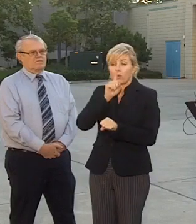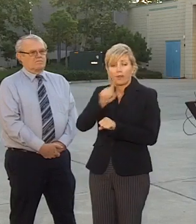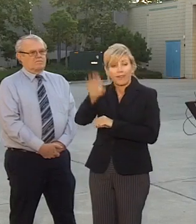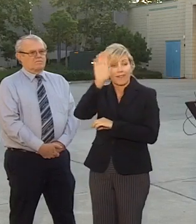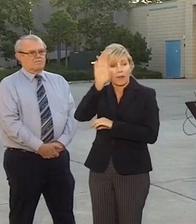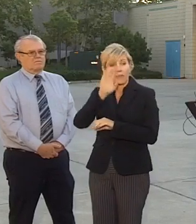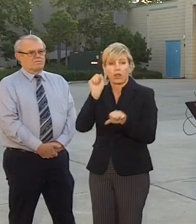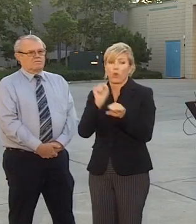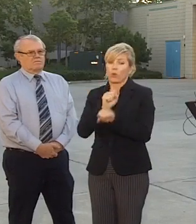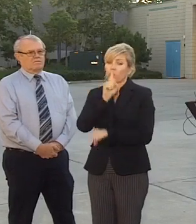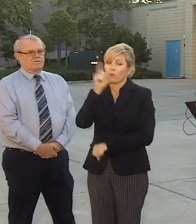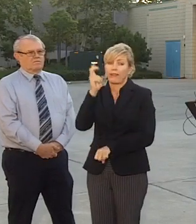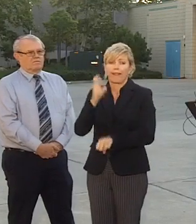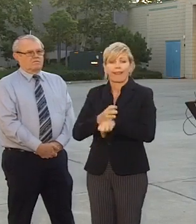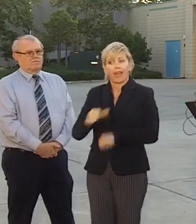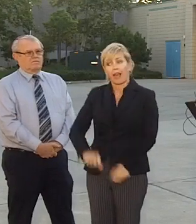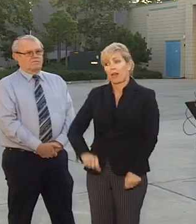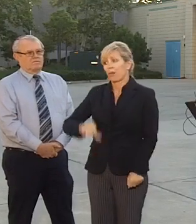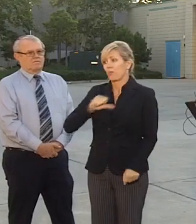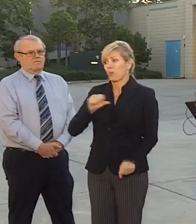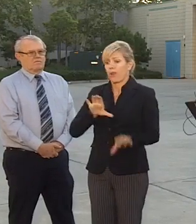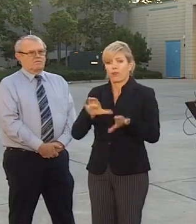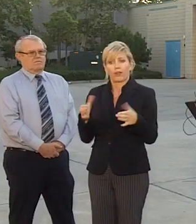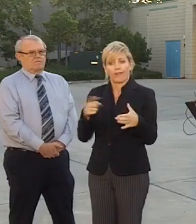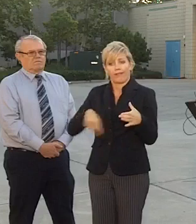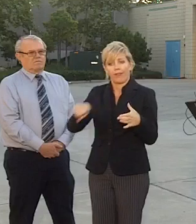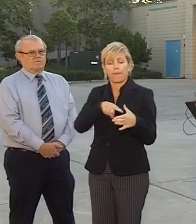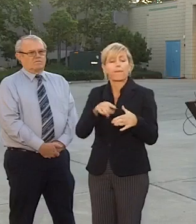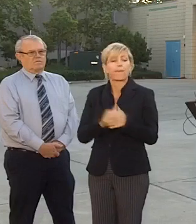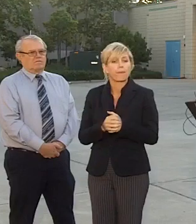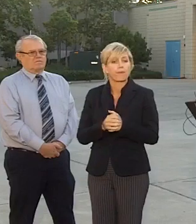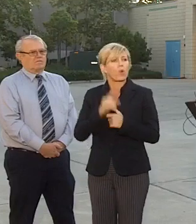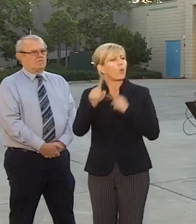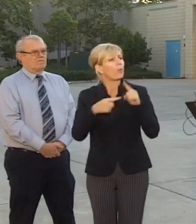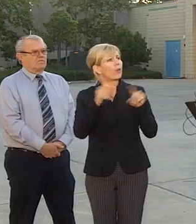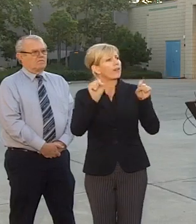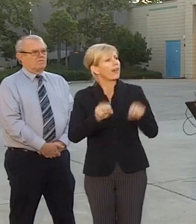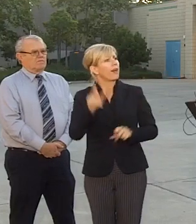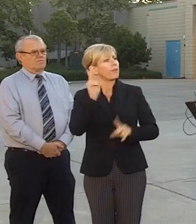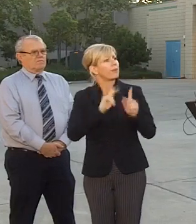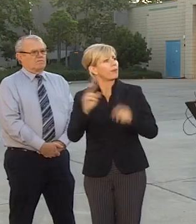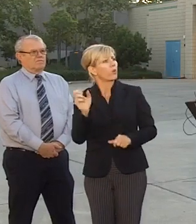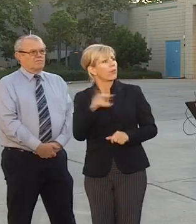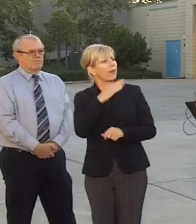hard very proud of them what we will be able to go back at a time you have different areas